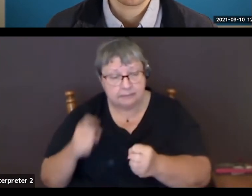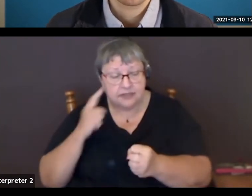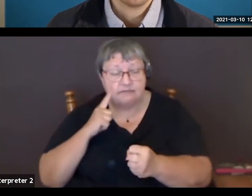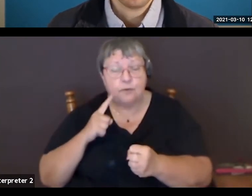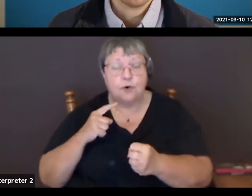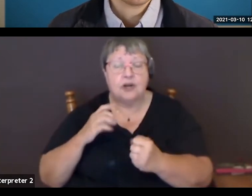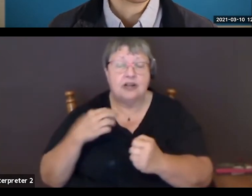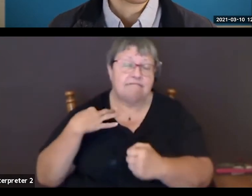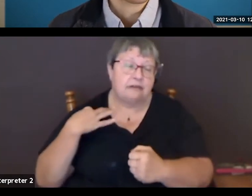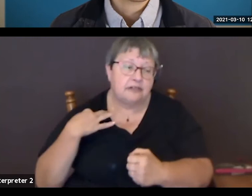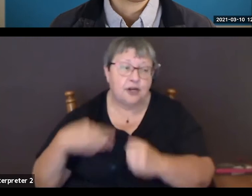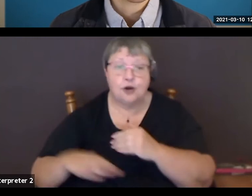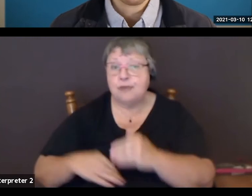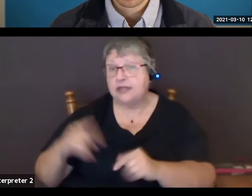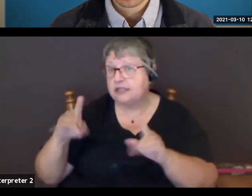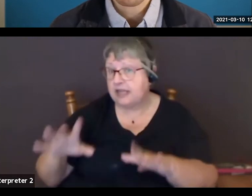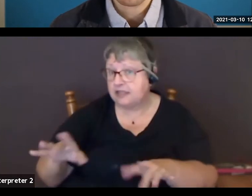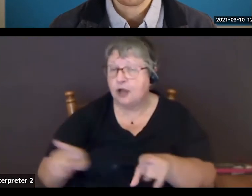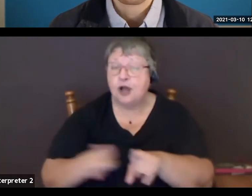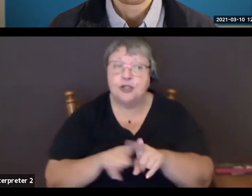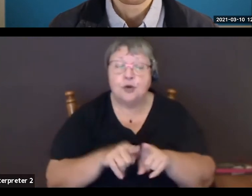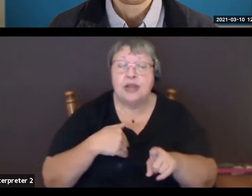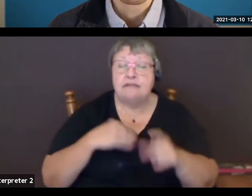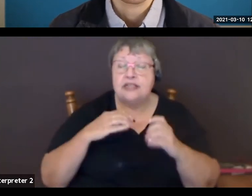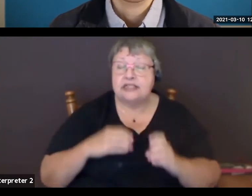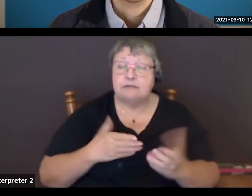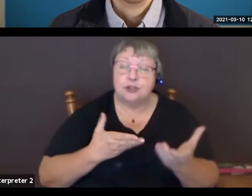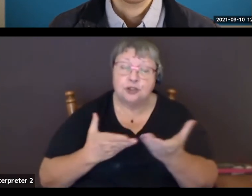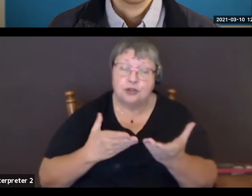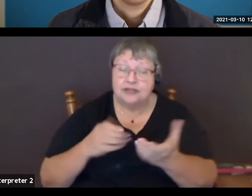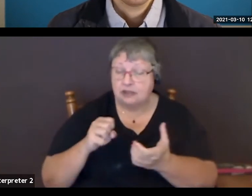In addition to the civil service software.